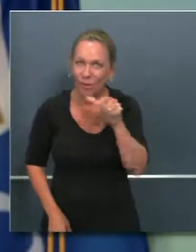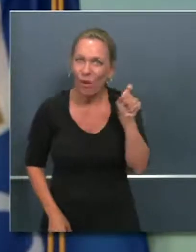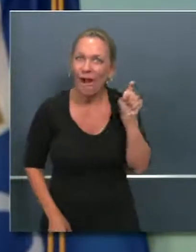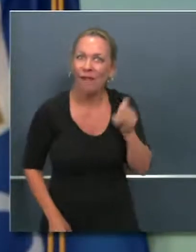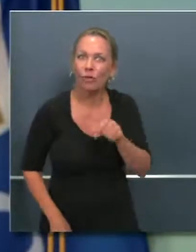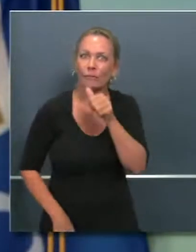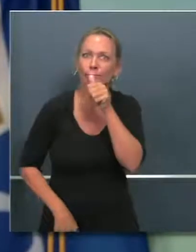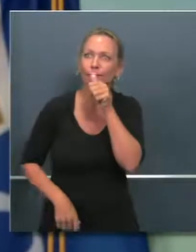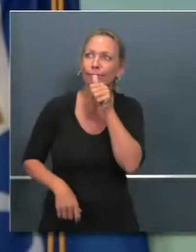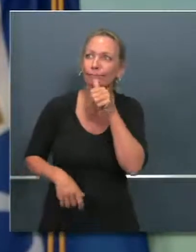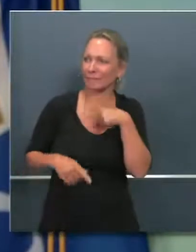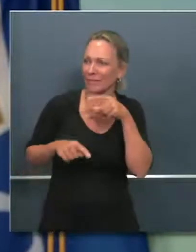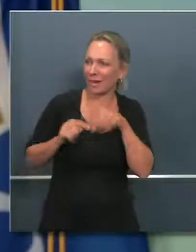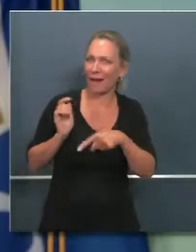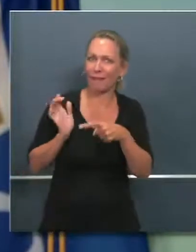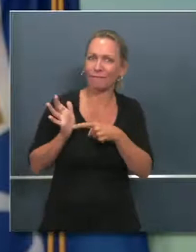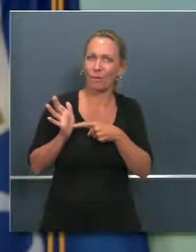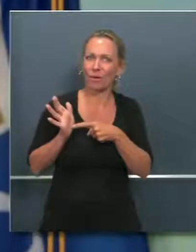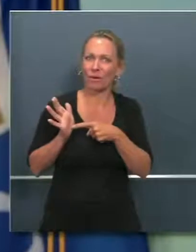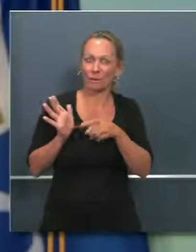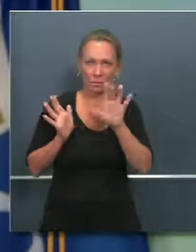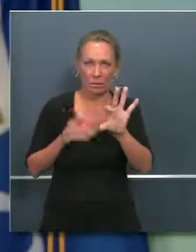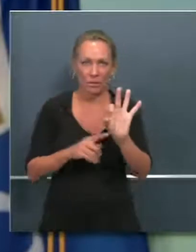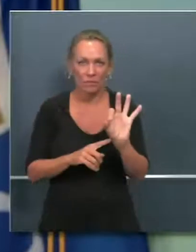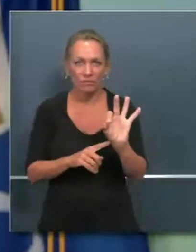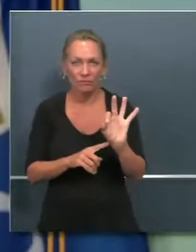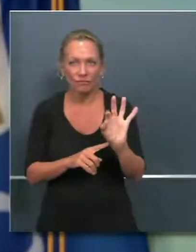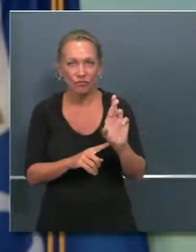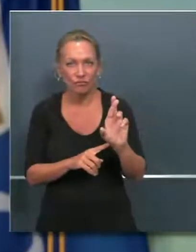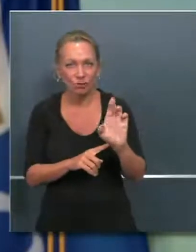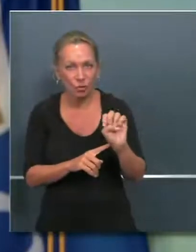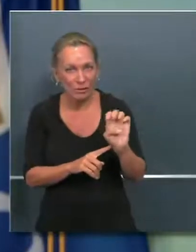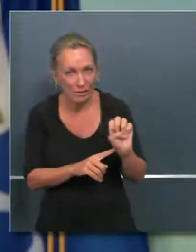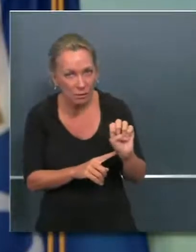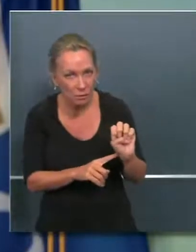are distributing millions and millions of masks back 35 million masks were just sent into three